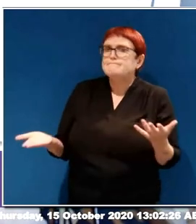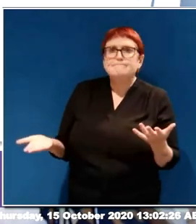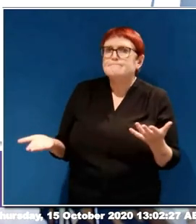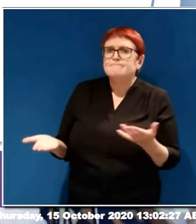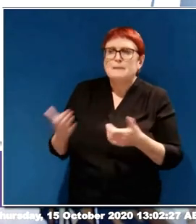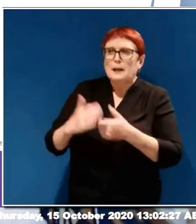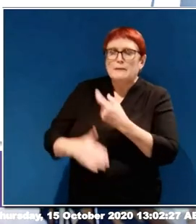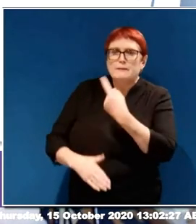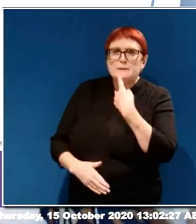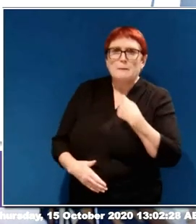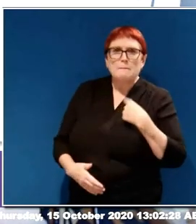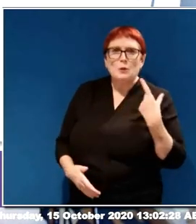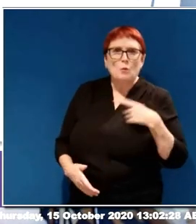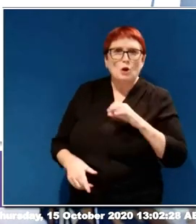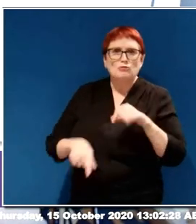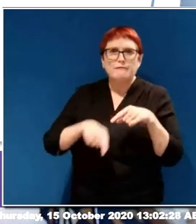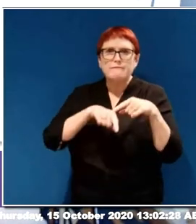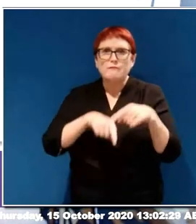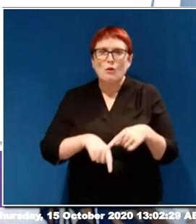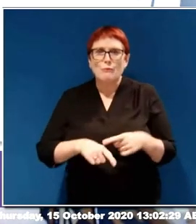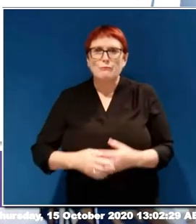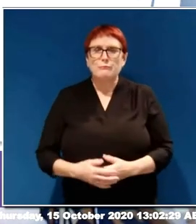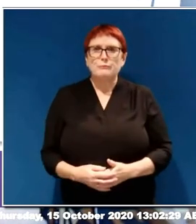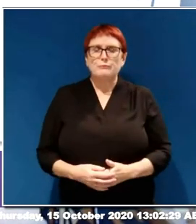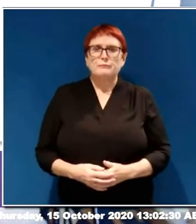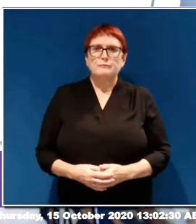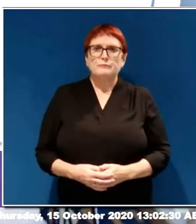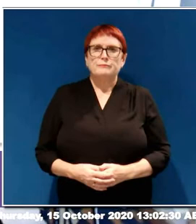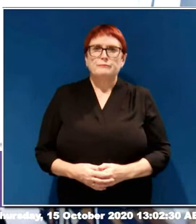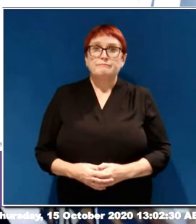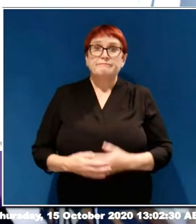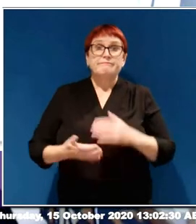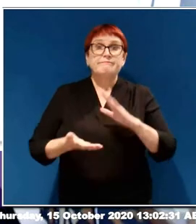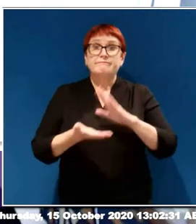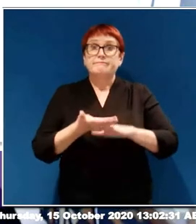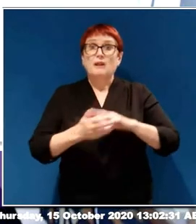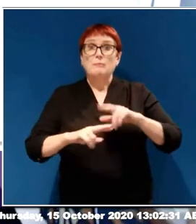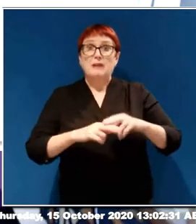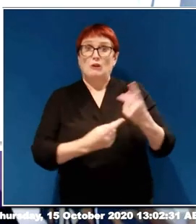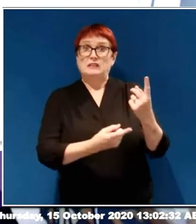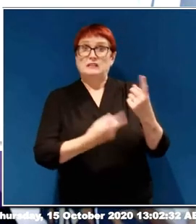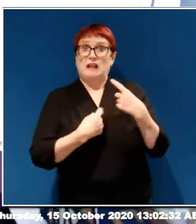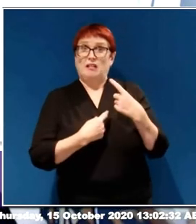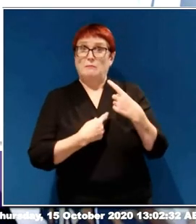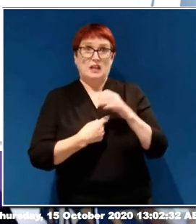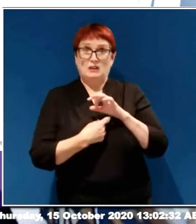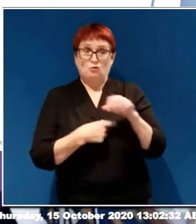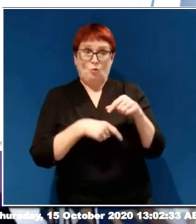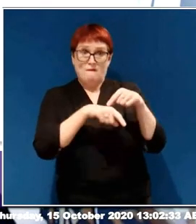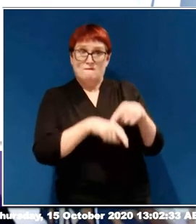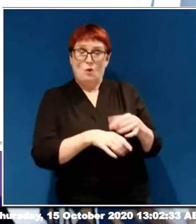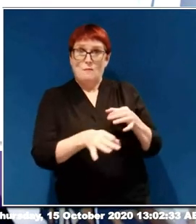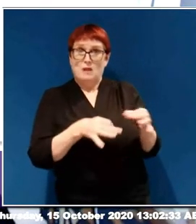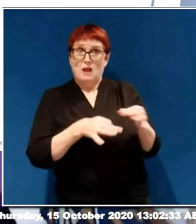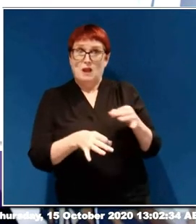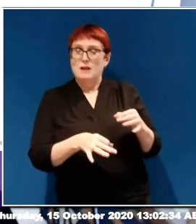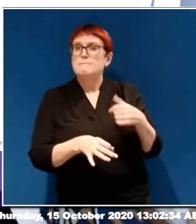Often I'm told by parents that that's the case but, I'm sorry, I can't speak to the reasons.